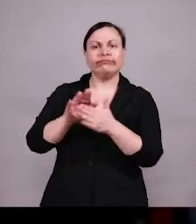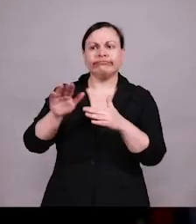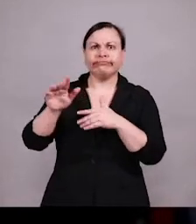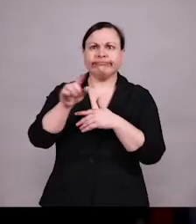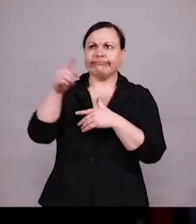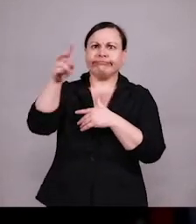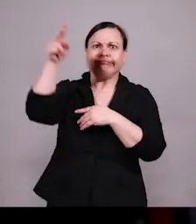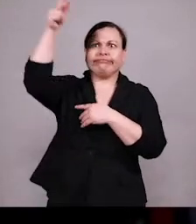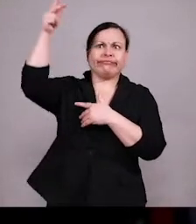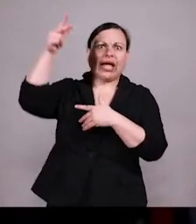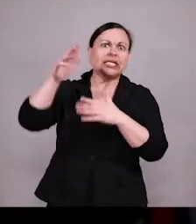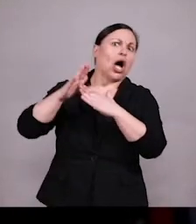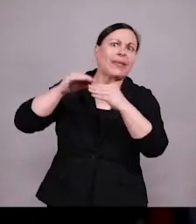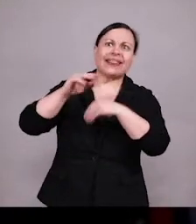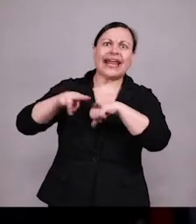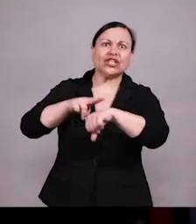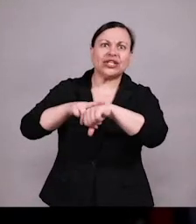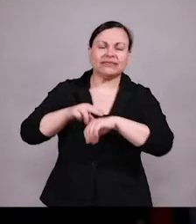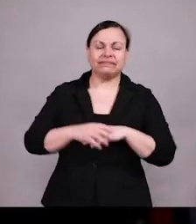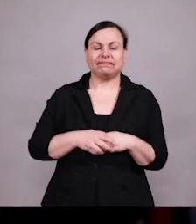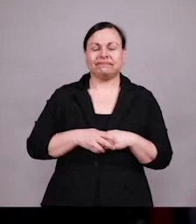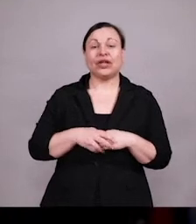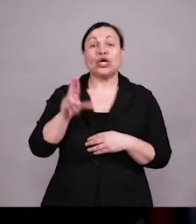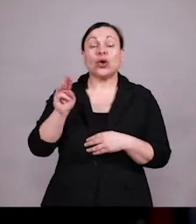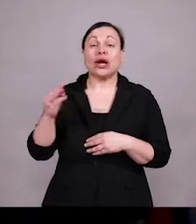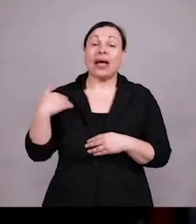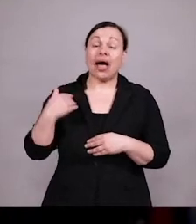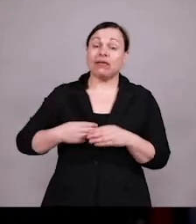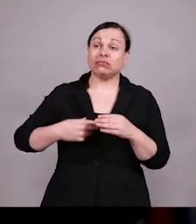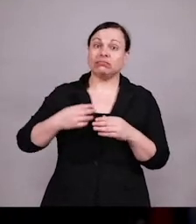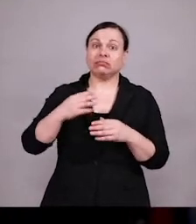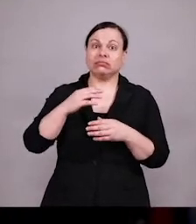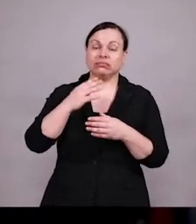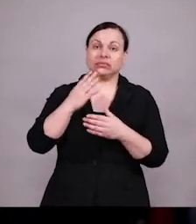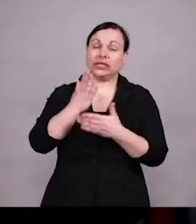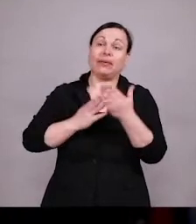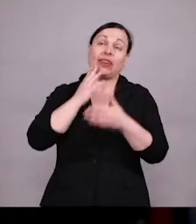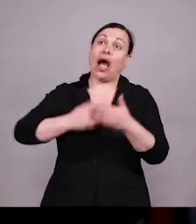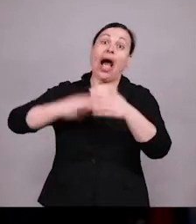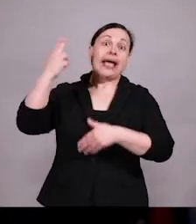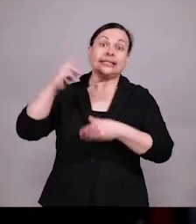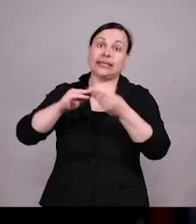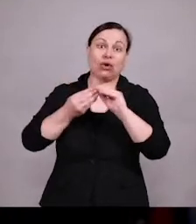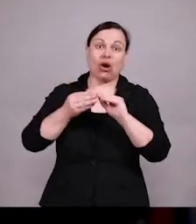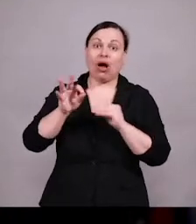the top in the nation. UNM has among the highest number of Fulbright awardees in the country,